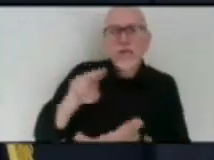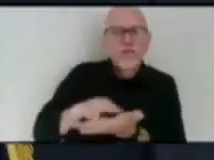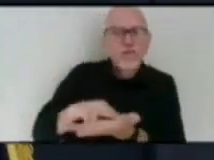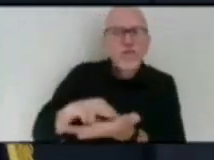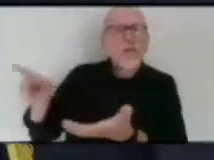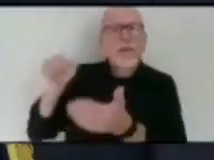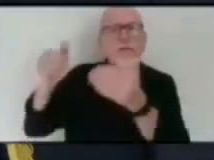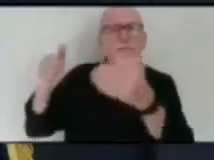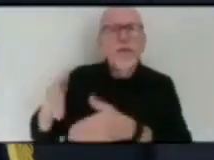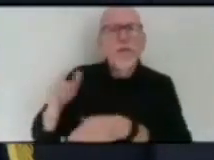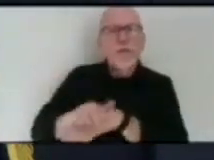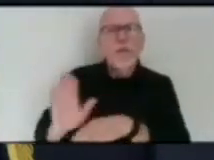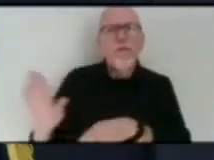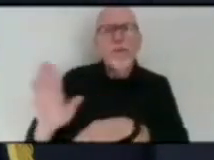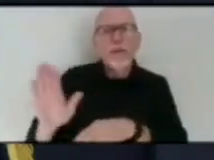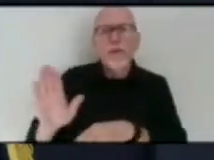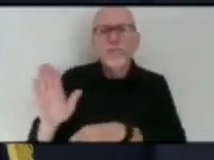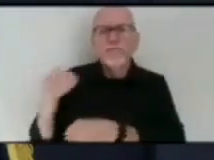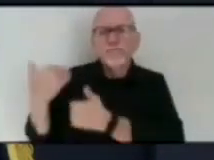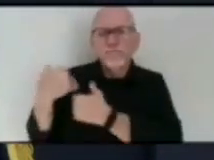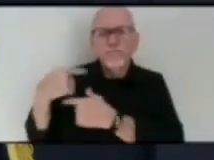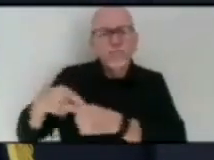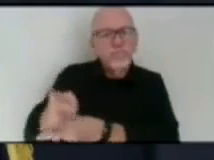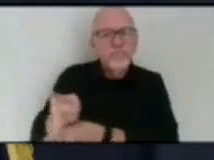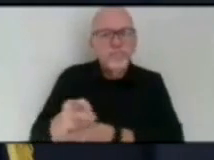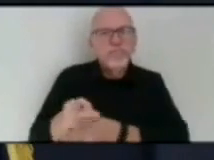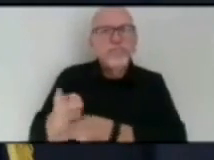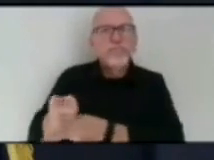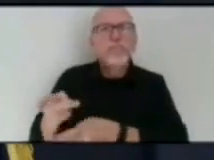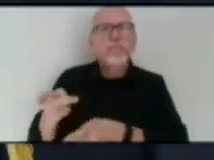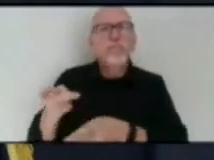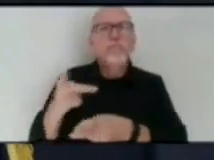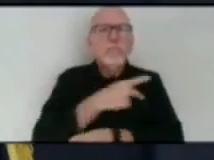They're critical care facility task that they are, uh, that they are